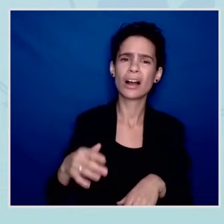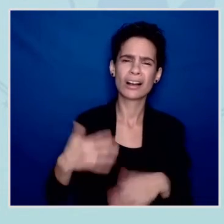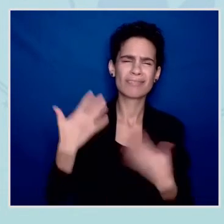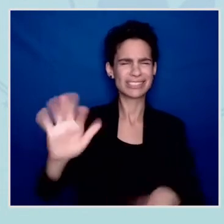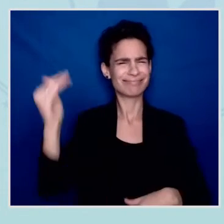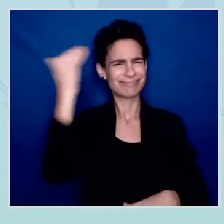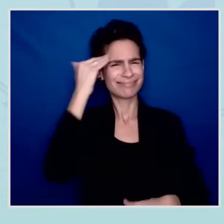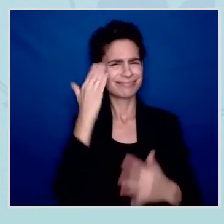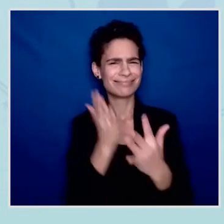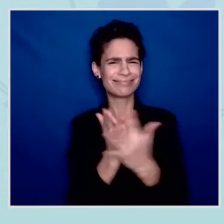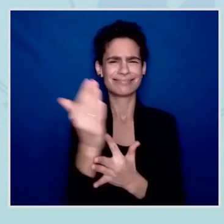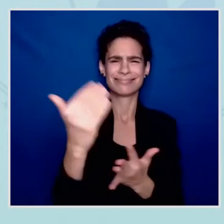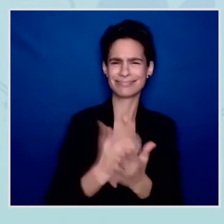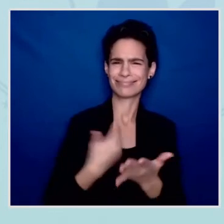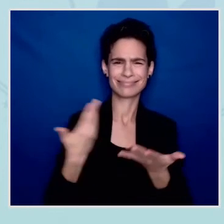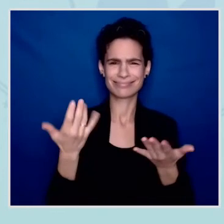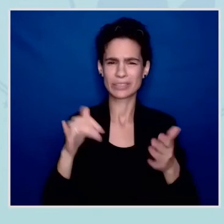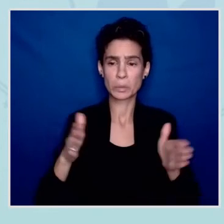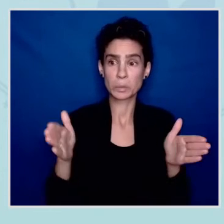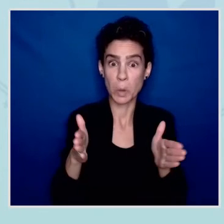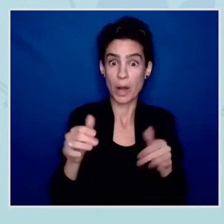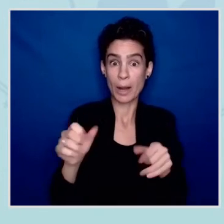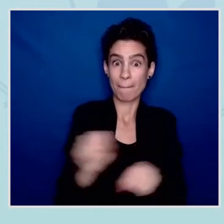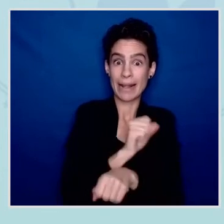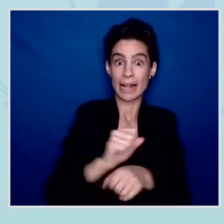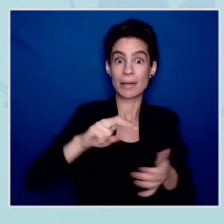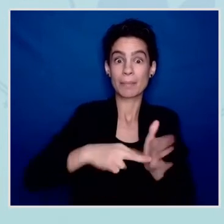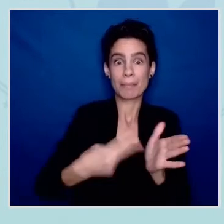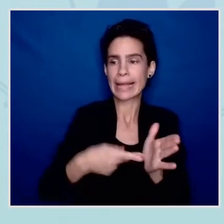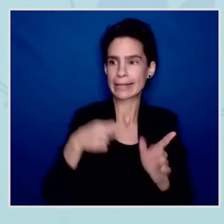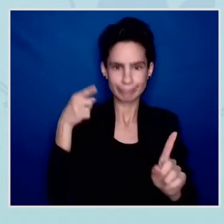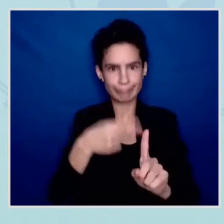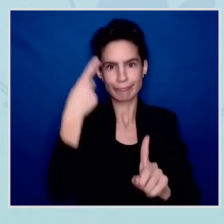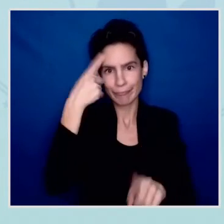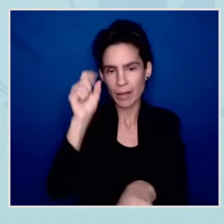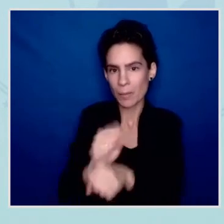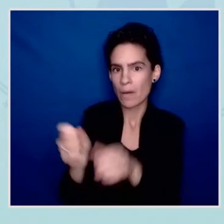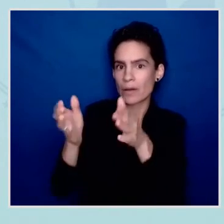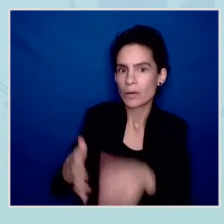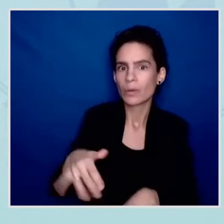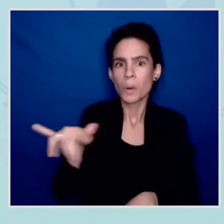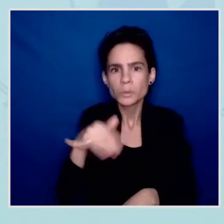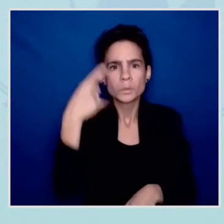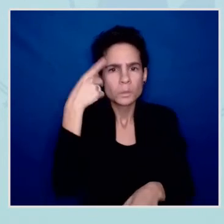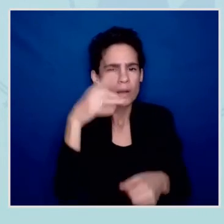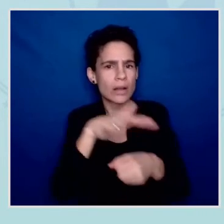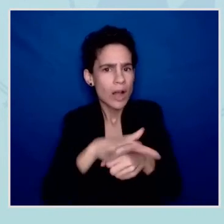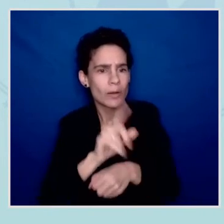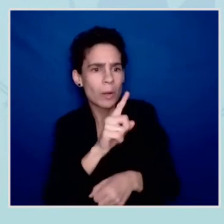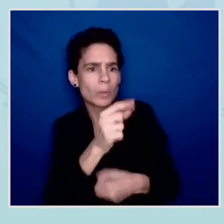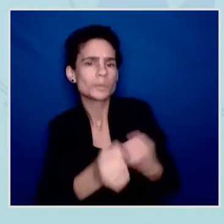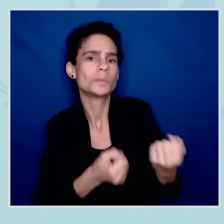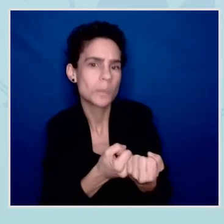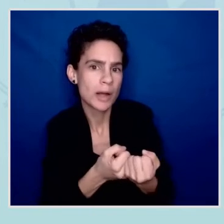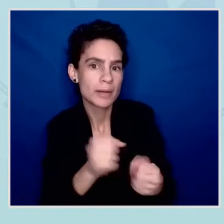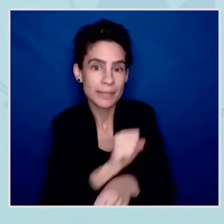GREW UP IN CALIFORNIA WORKING ALONGSIDE HER DAD IN A SMALL VETERINARY BUSINESS.